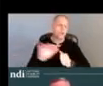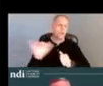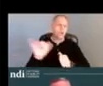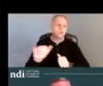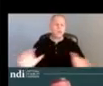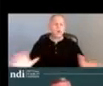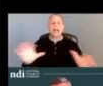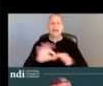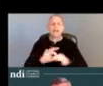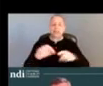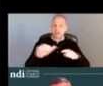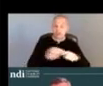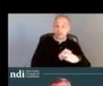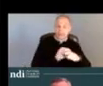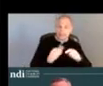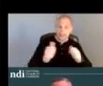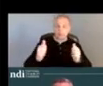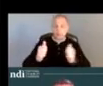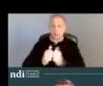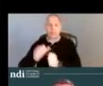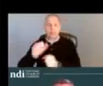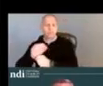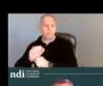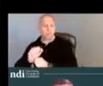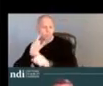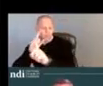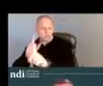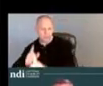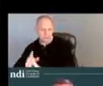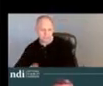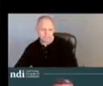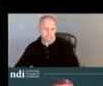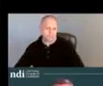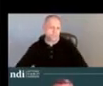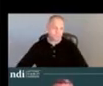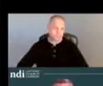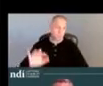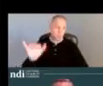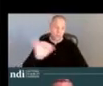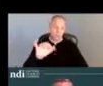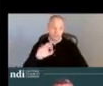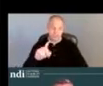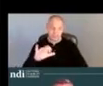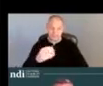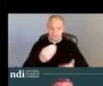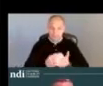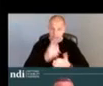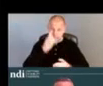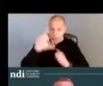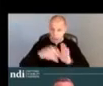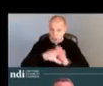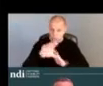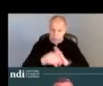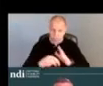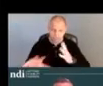with employment objectives. In addition, the FDIC Money Smart as been added an as online